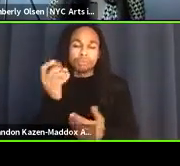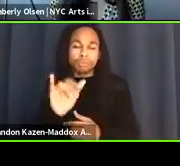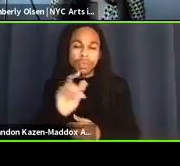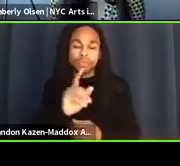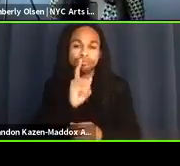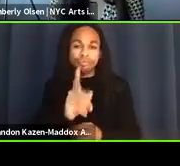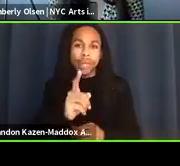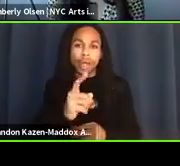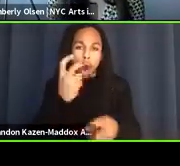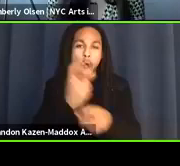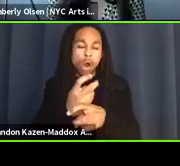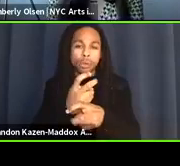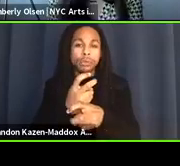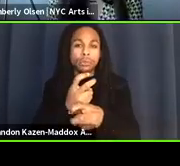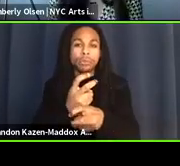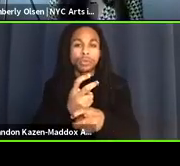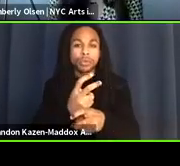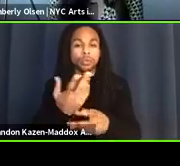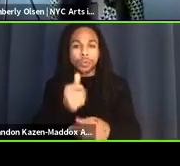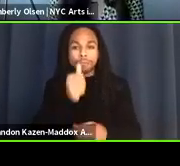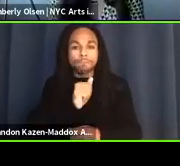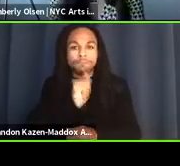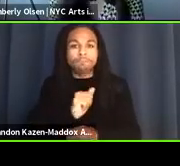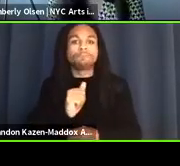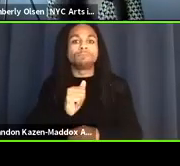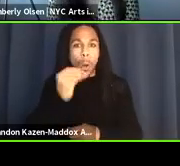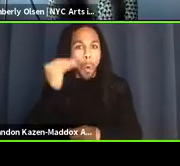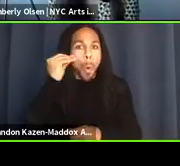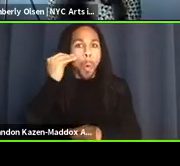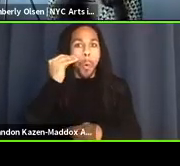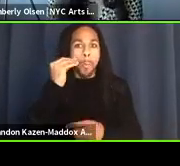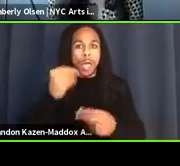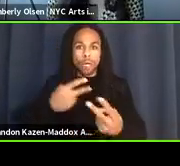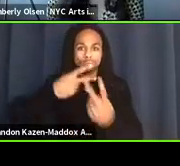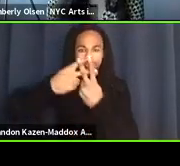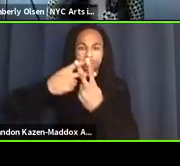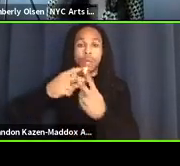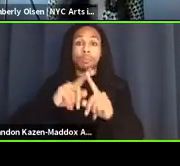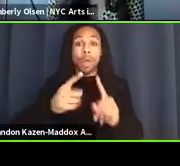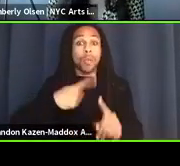or anything like that, we're rising to the occasion and teaching artists were stepping